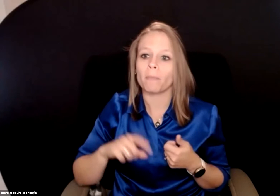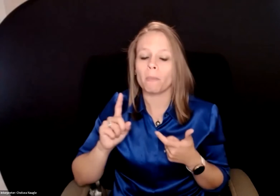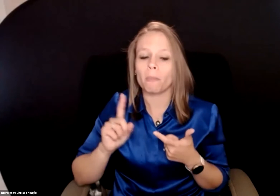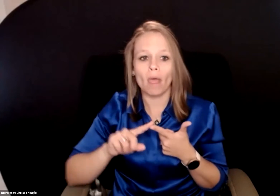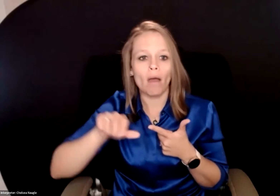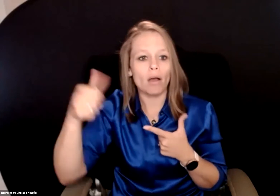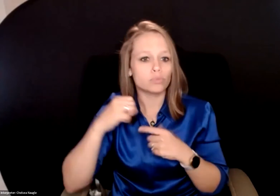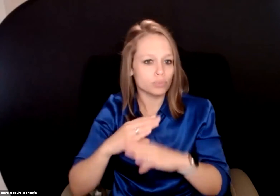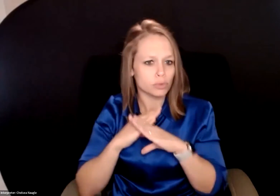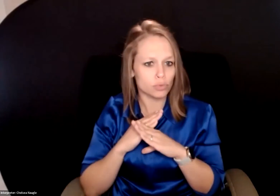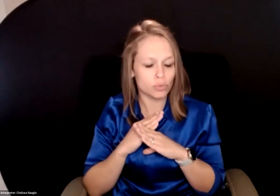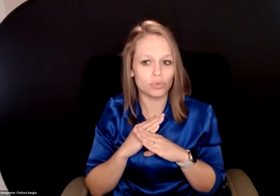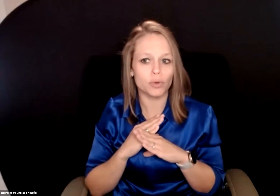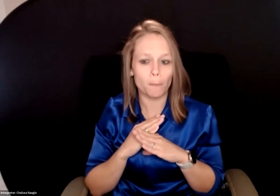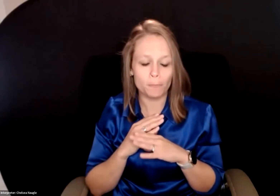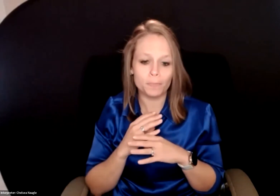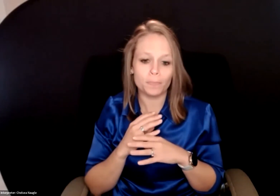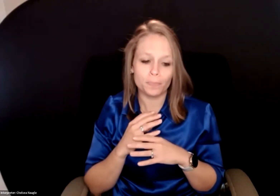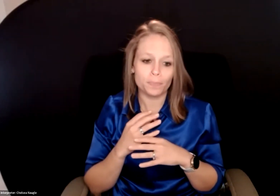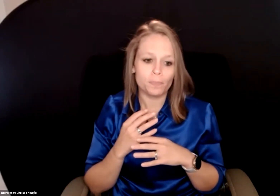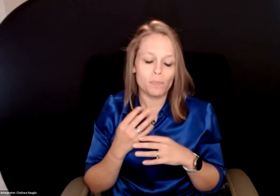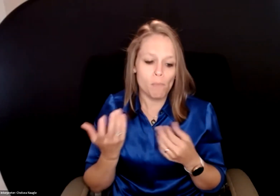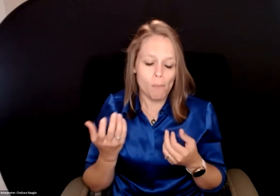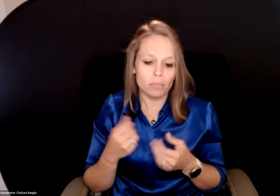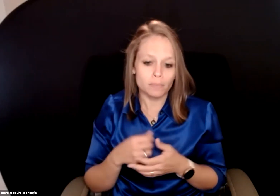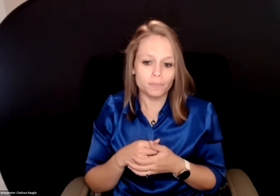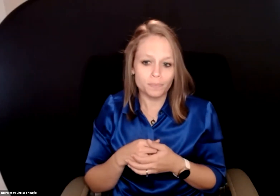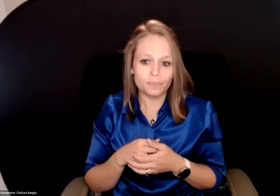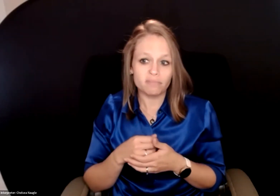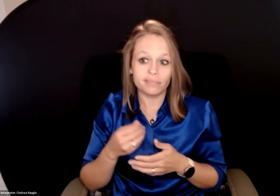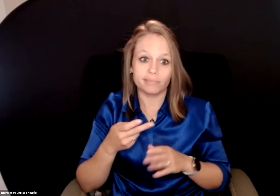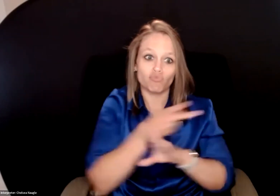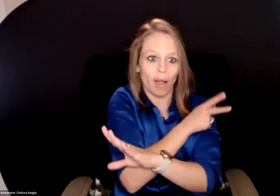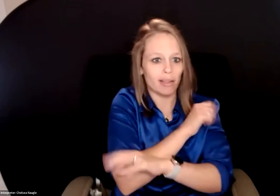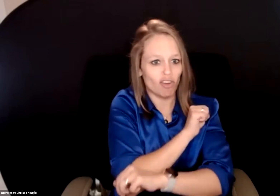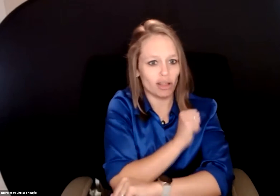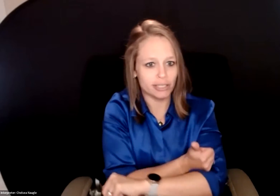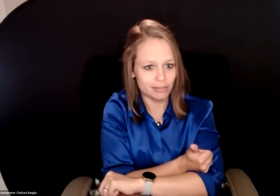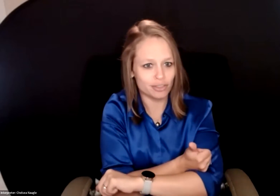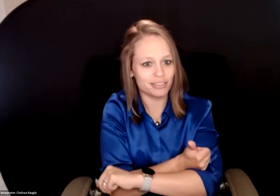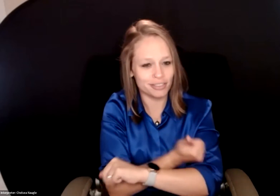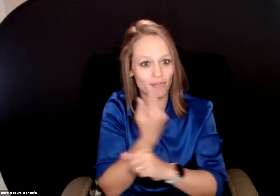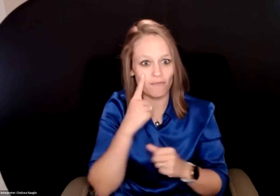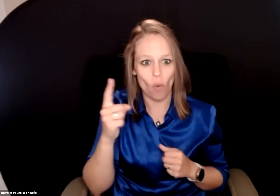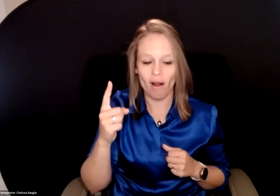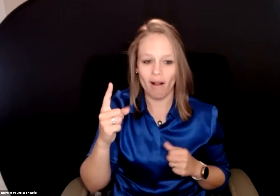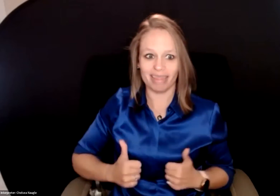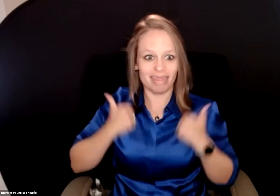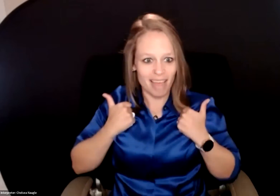Insurance, prior authorizations for lifesaving medications